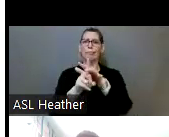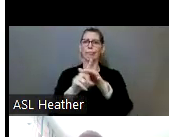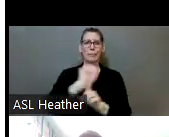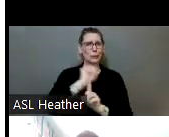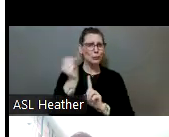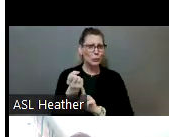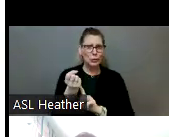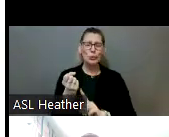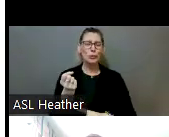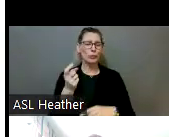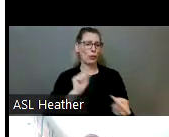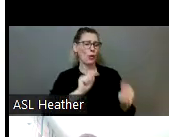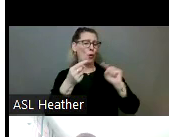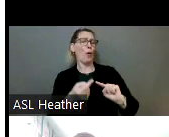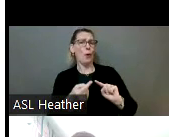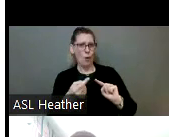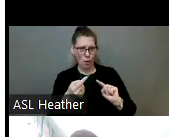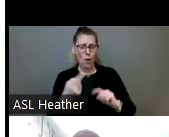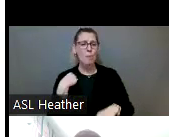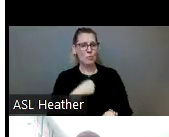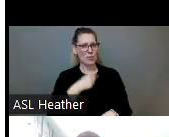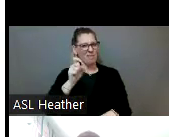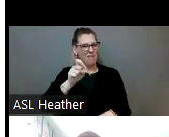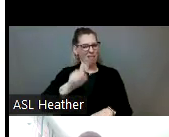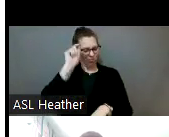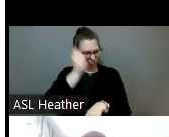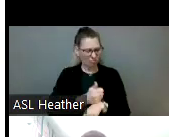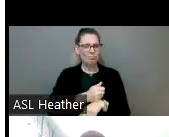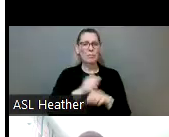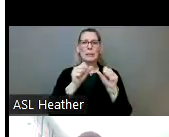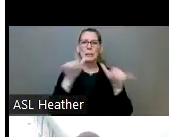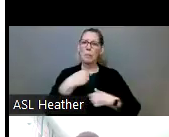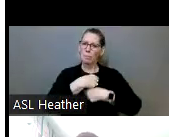been harmed. We need to have systems in place to make sure that we are teaching